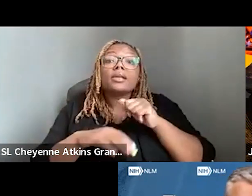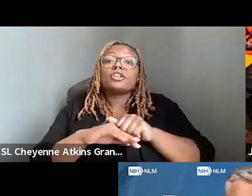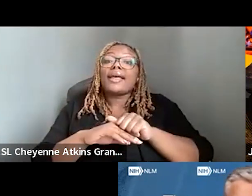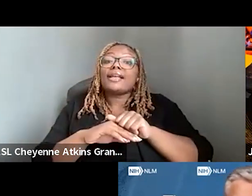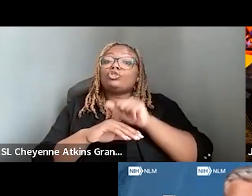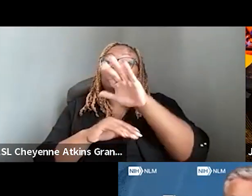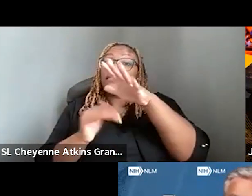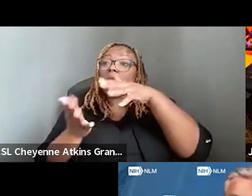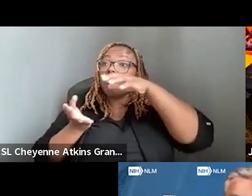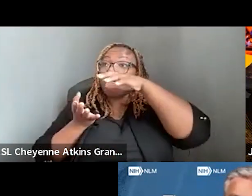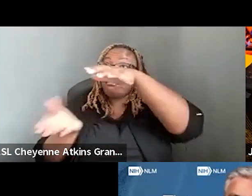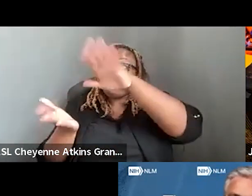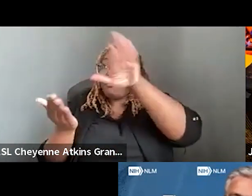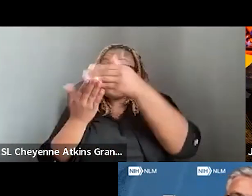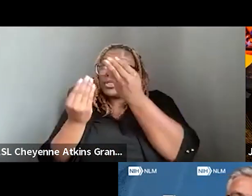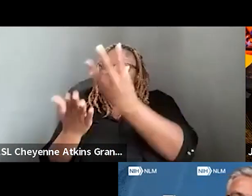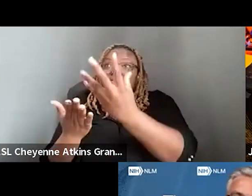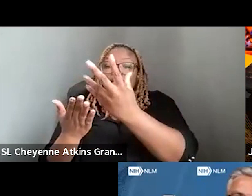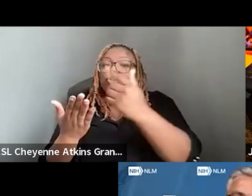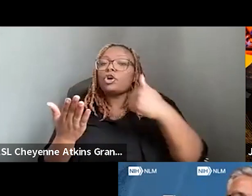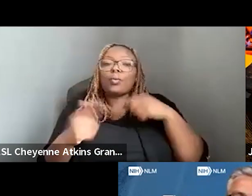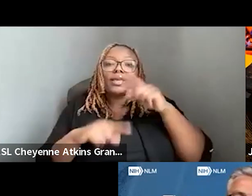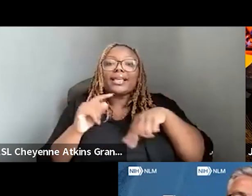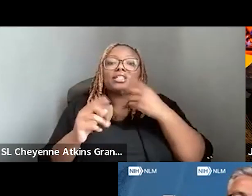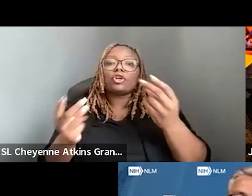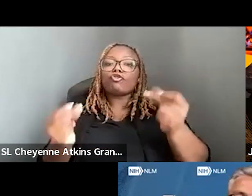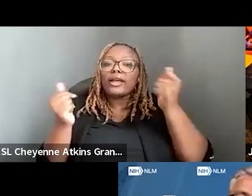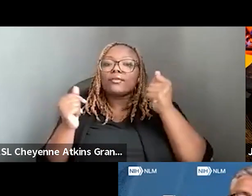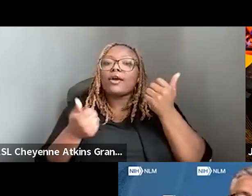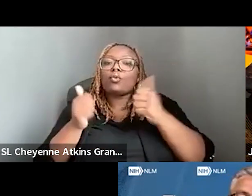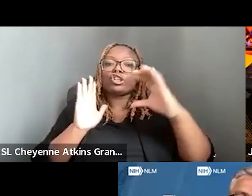through Grants.gov, we're not going to tell you right away which sections need corrections,